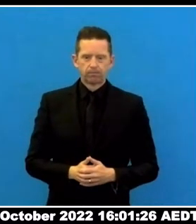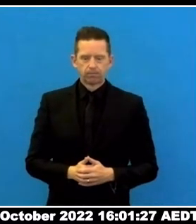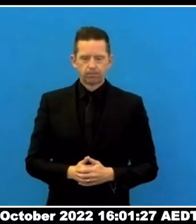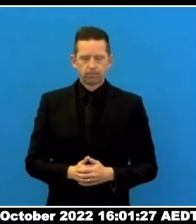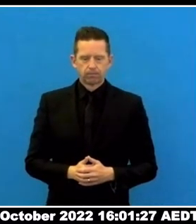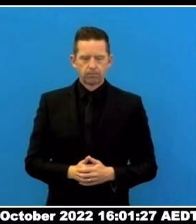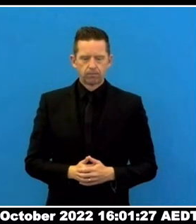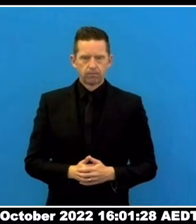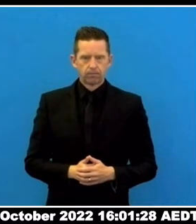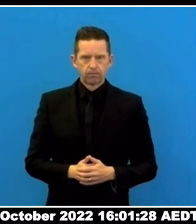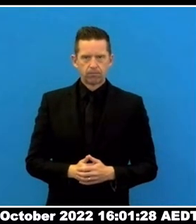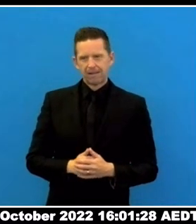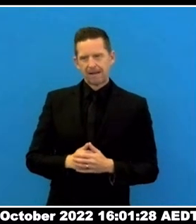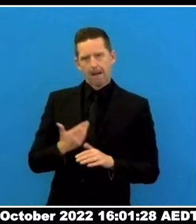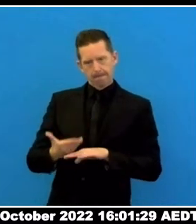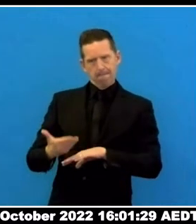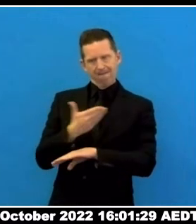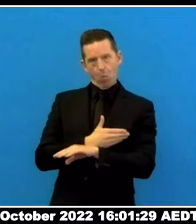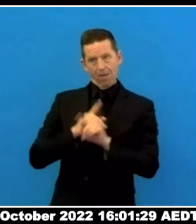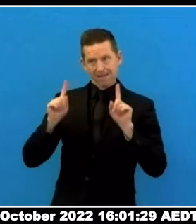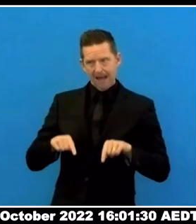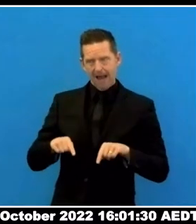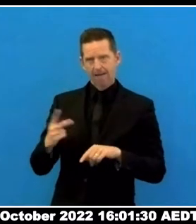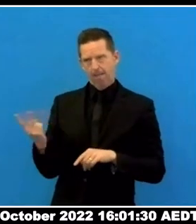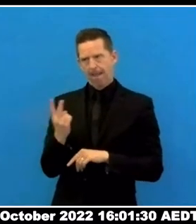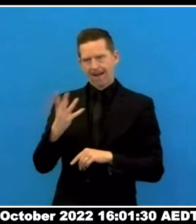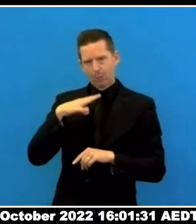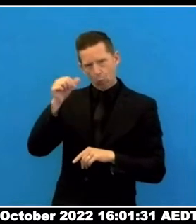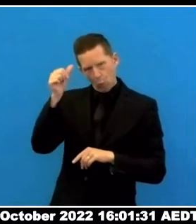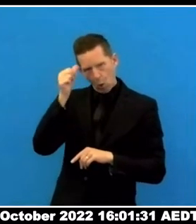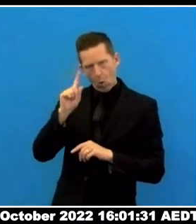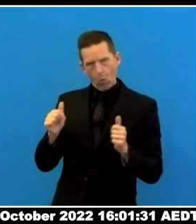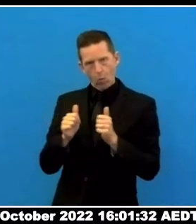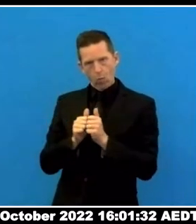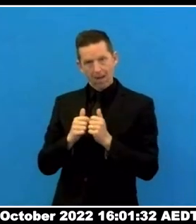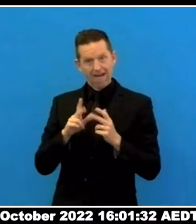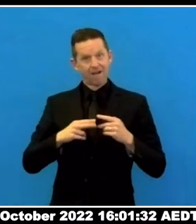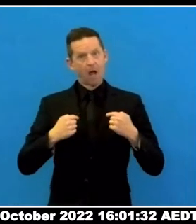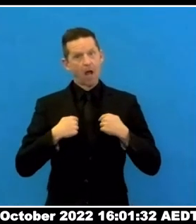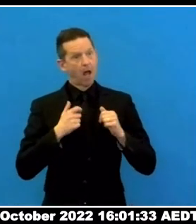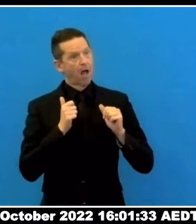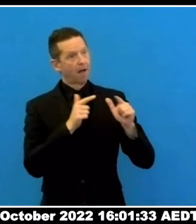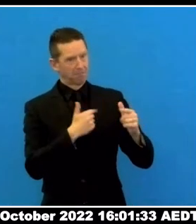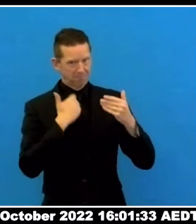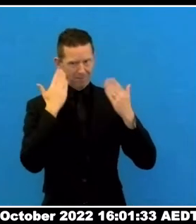So, they need to know in the beginning. Because, for me, if I go to them, I don't know what is my right